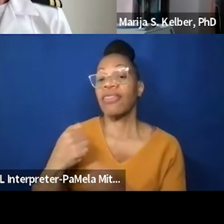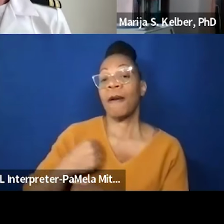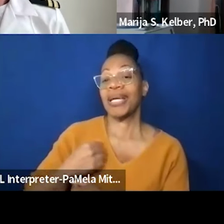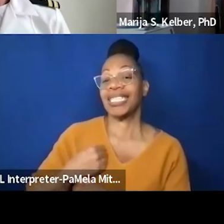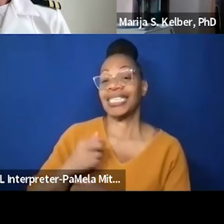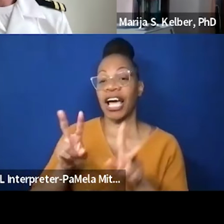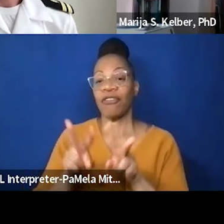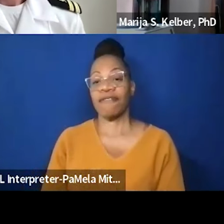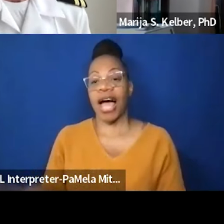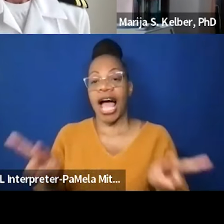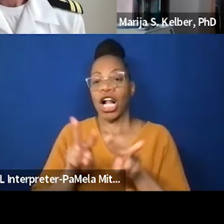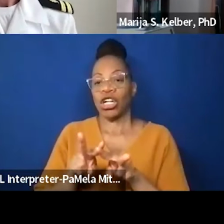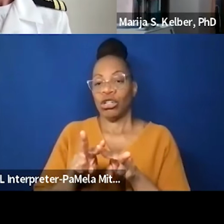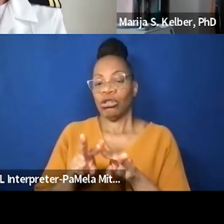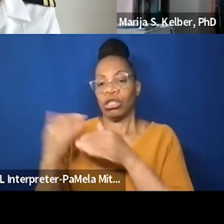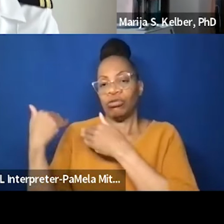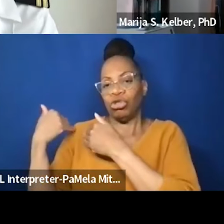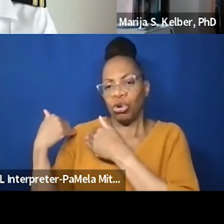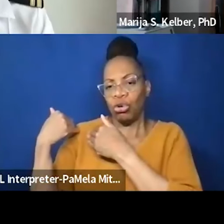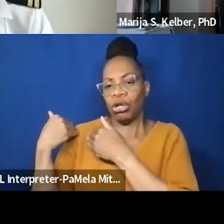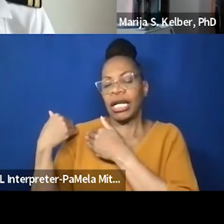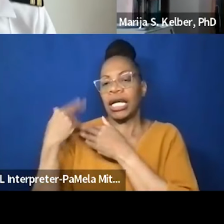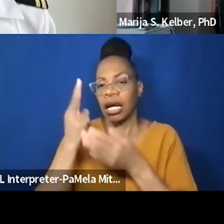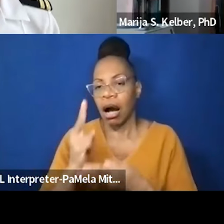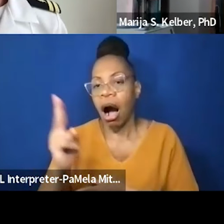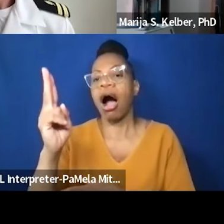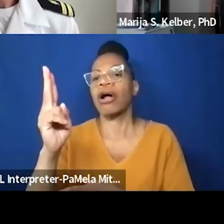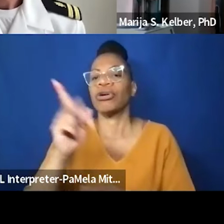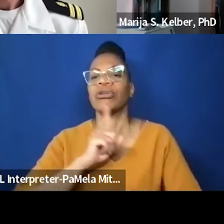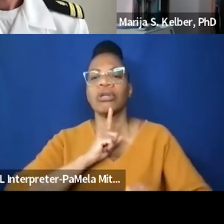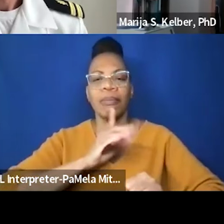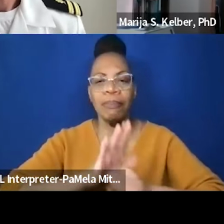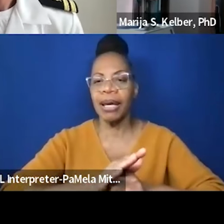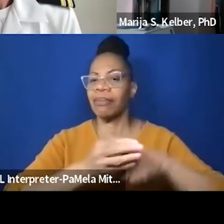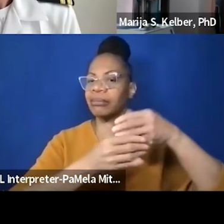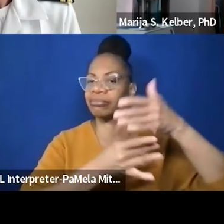of duty, honor, commitment, and even subcultures, right?